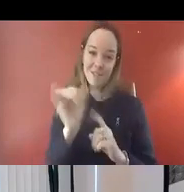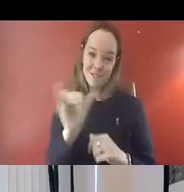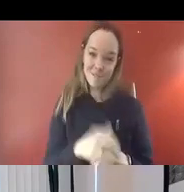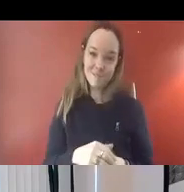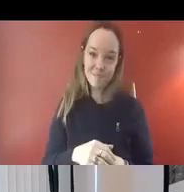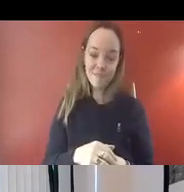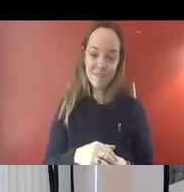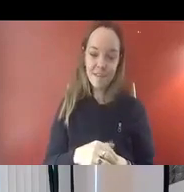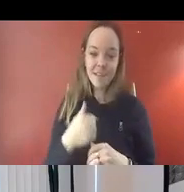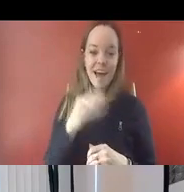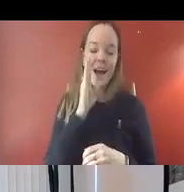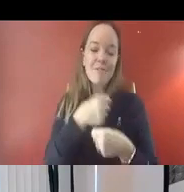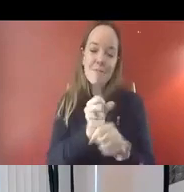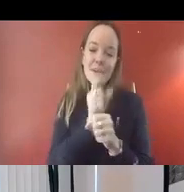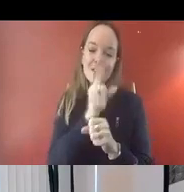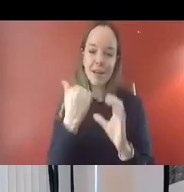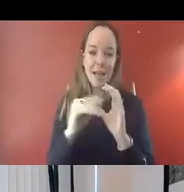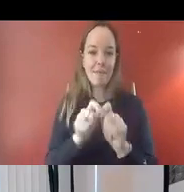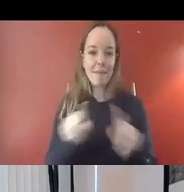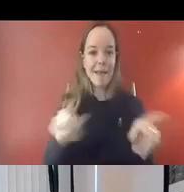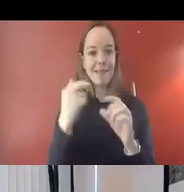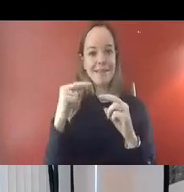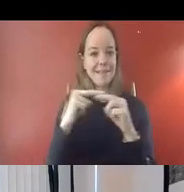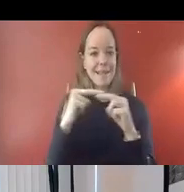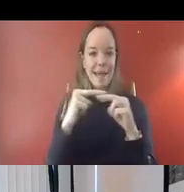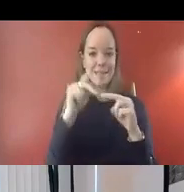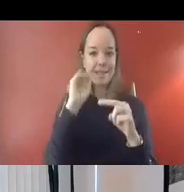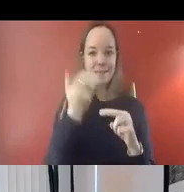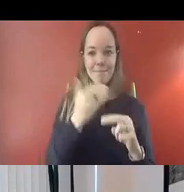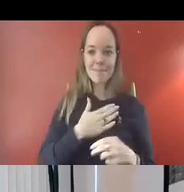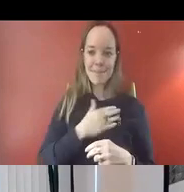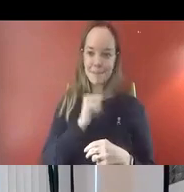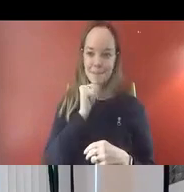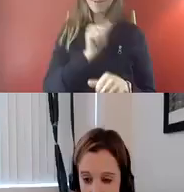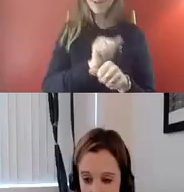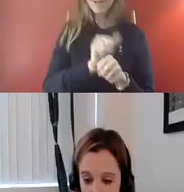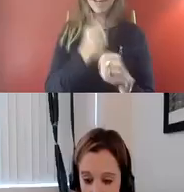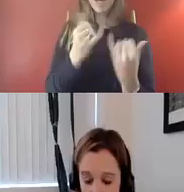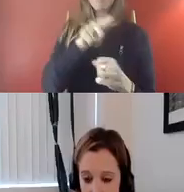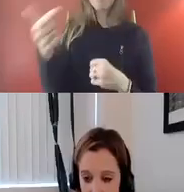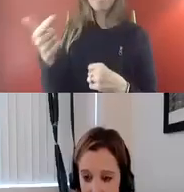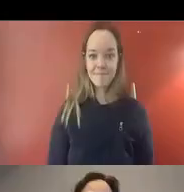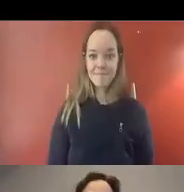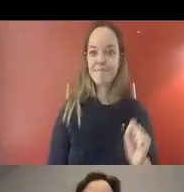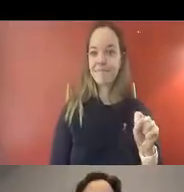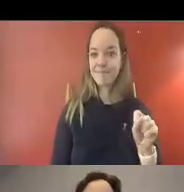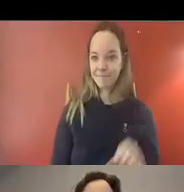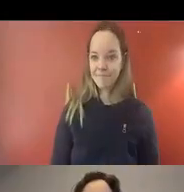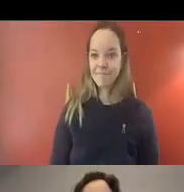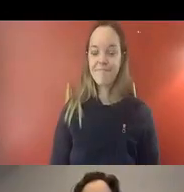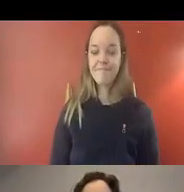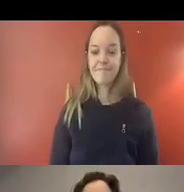seem like they advanced and I will turn sure the slides get out since it doesn't it over to Tziporah. Hi everybody I'm seem like they advanced and I will turn